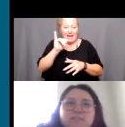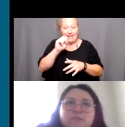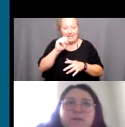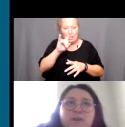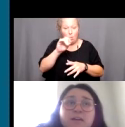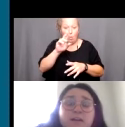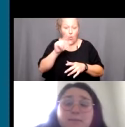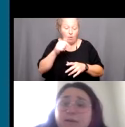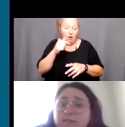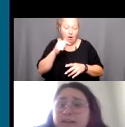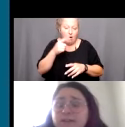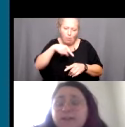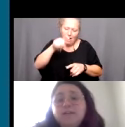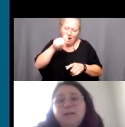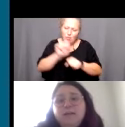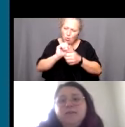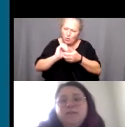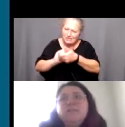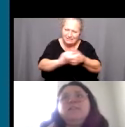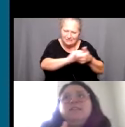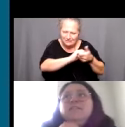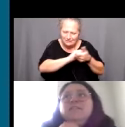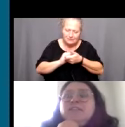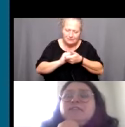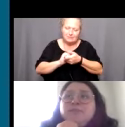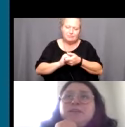working working collaboratively